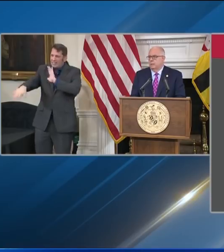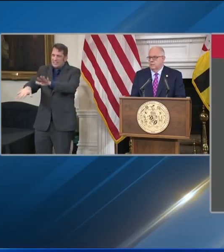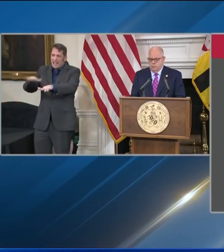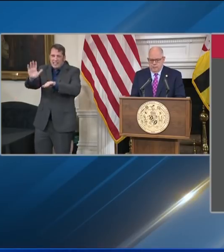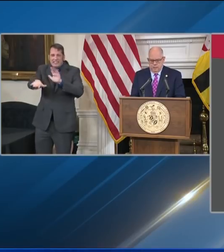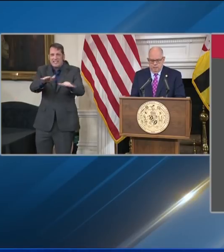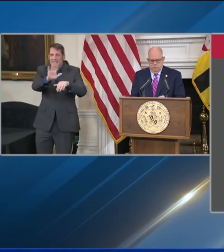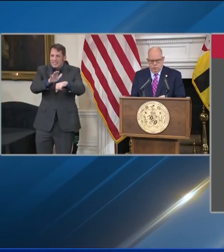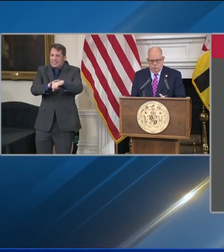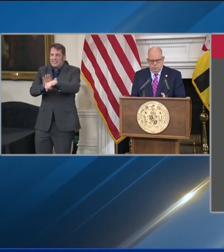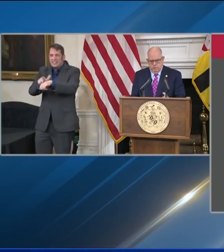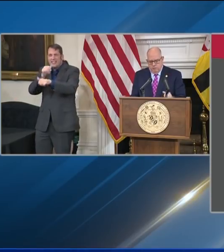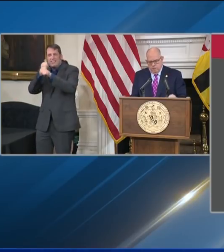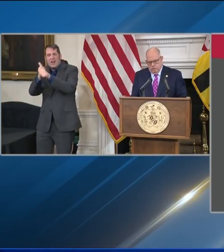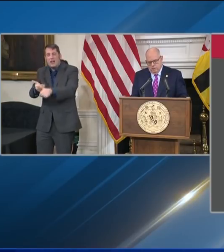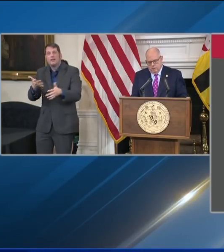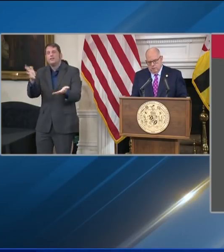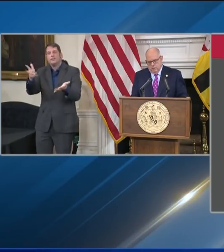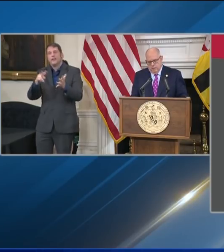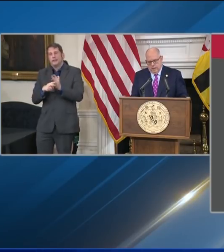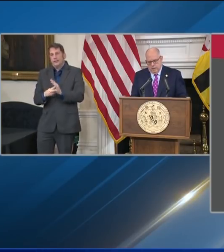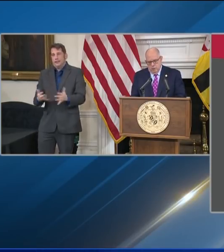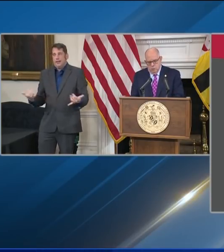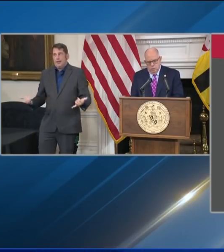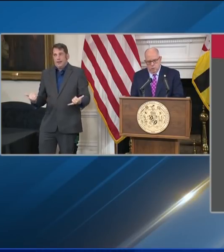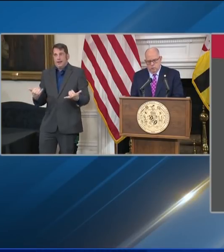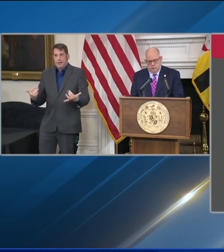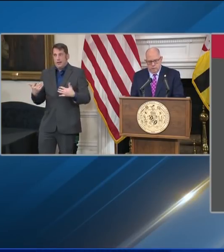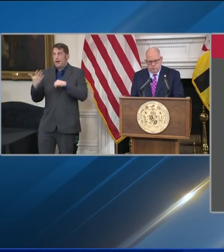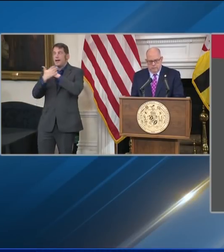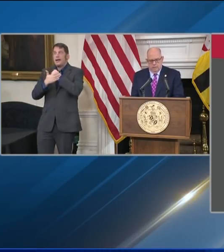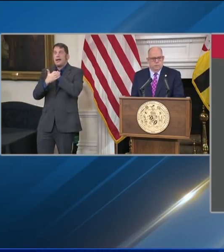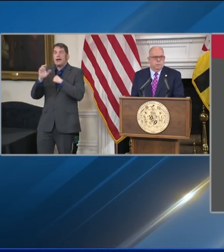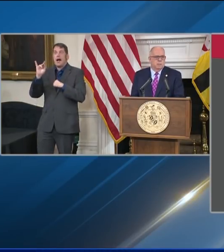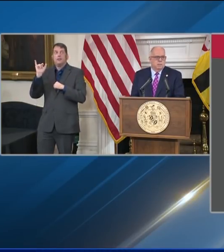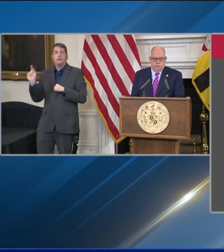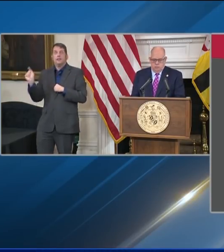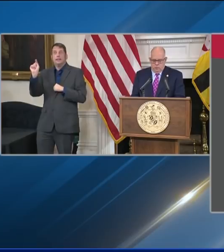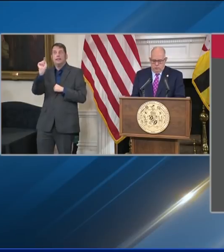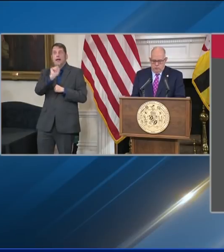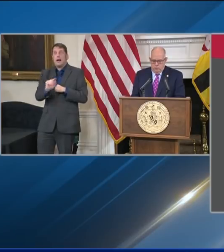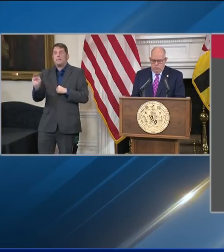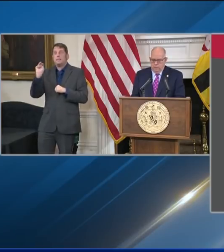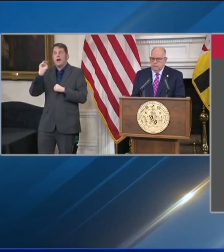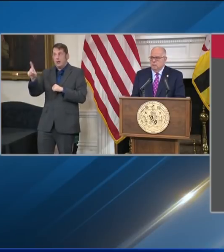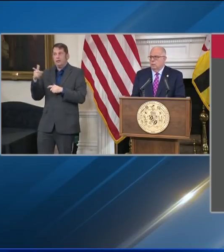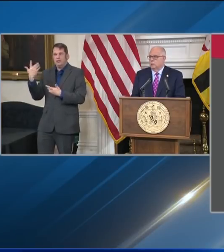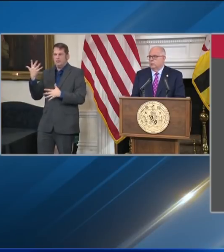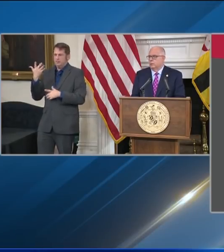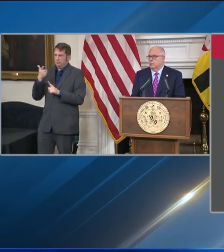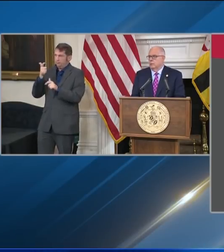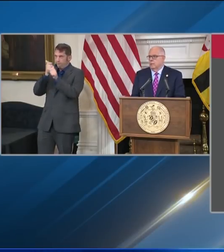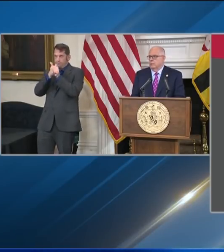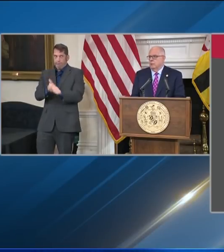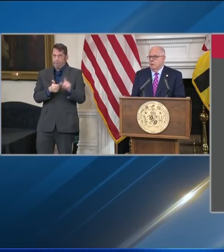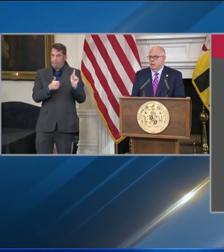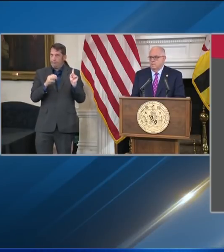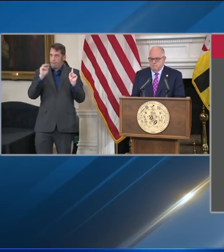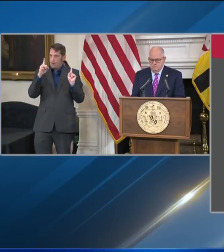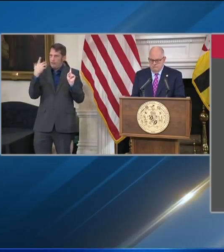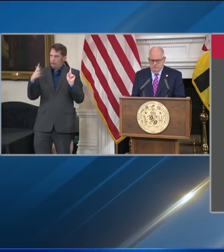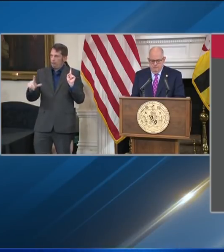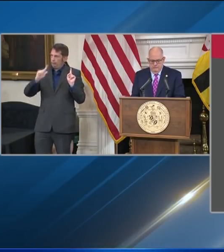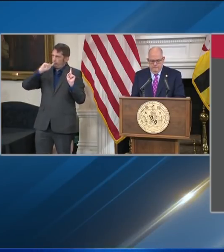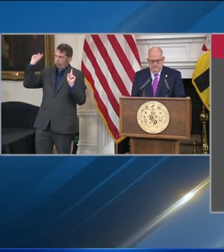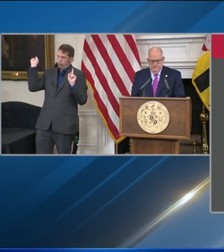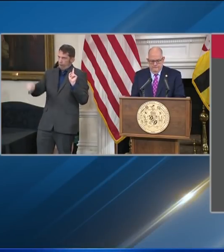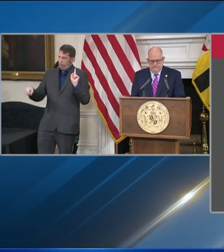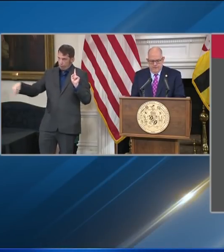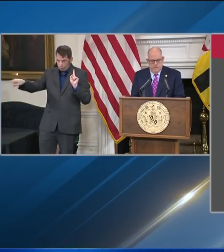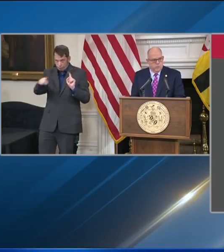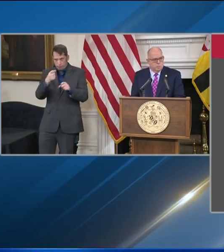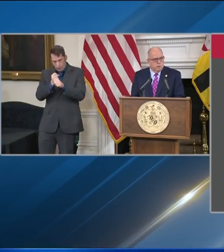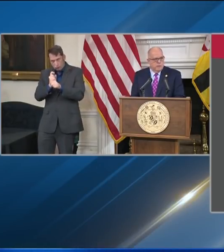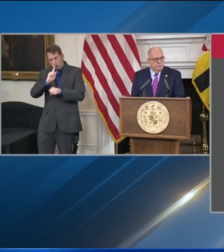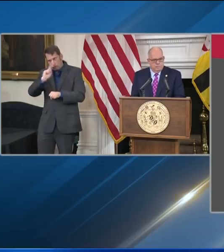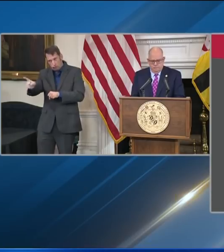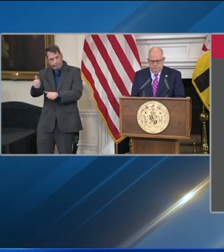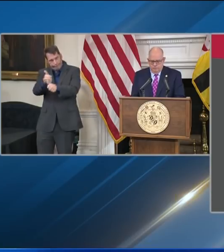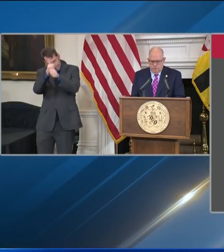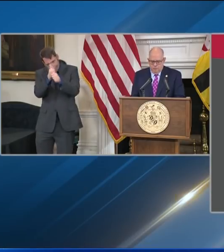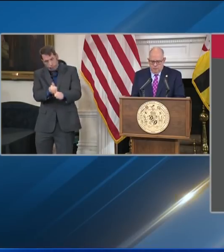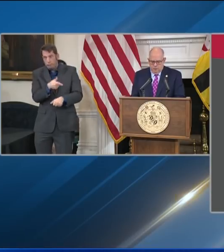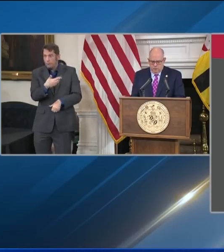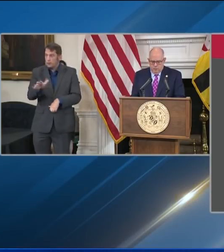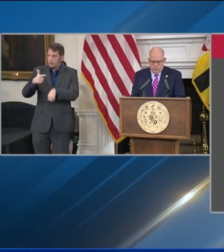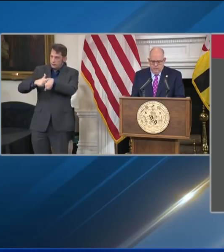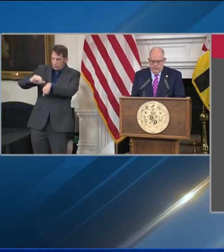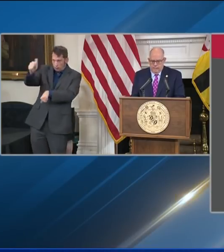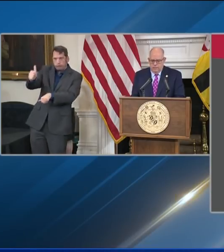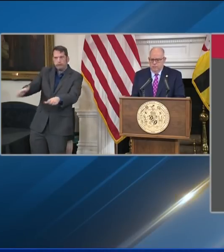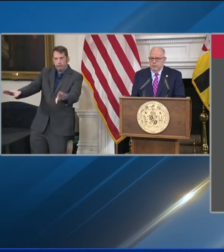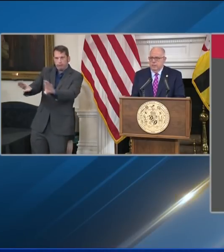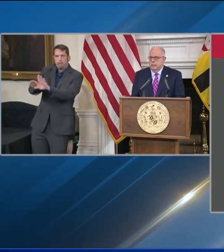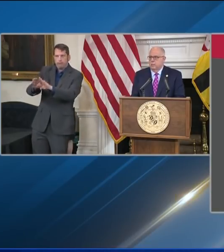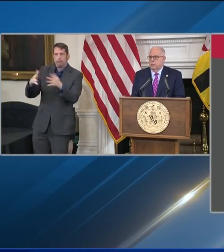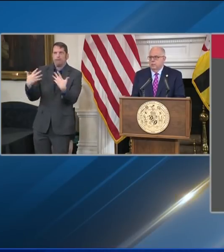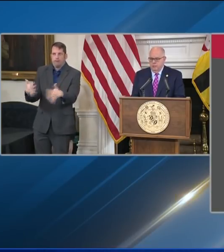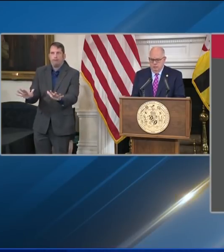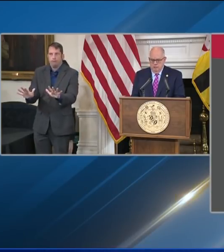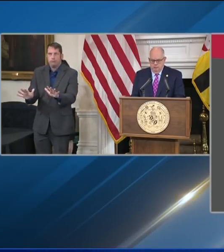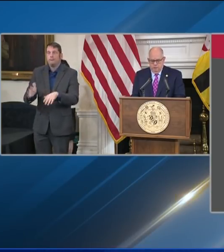AGAIN, WE ARE CALLING ON THE COUNTIES TO IMPLEMENT STRICT ENFORCEMENT OF ALL EXISTING AND NEW ORDERS AND DIRECTIVES TO ENSURE THAT CLOSURES ARE NOT REQUIRED.